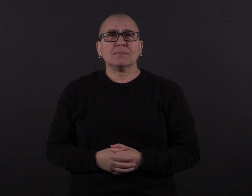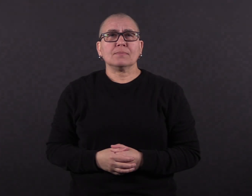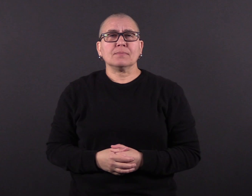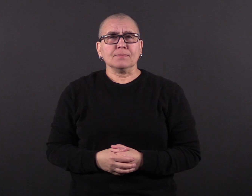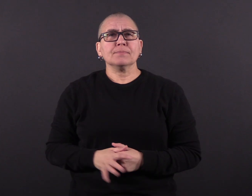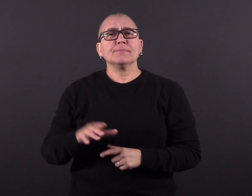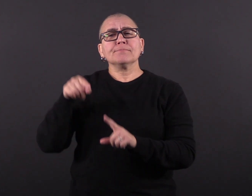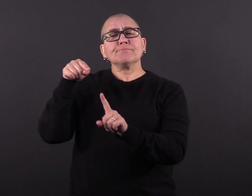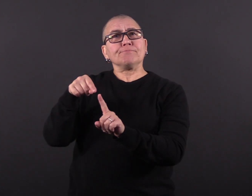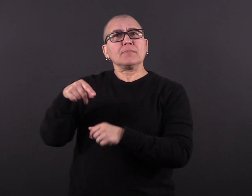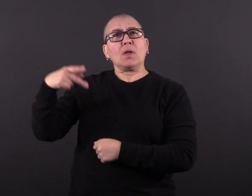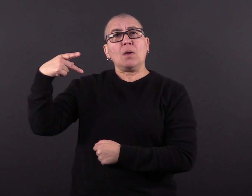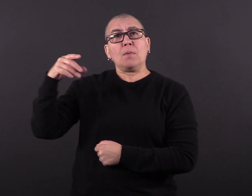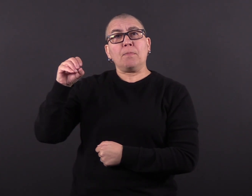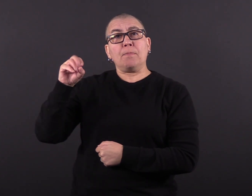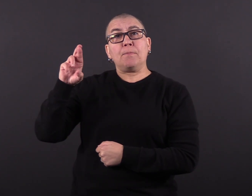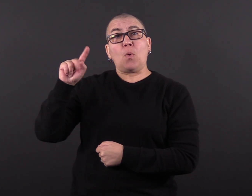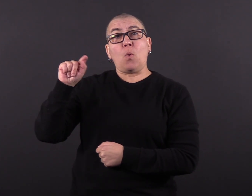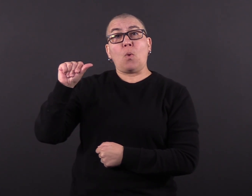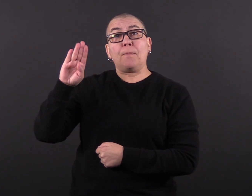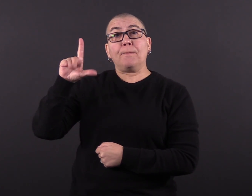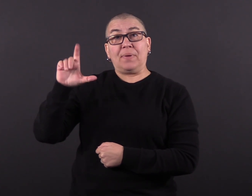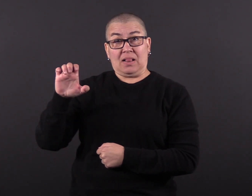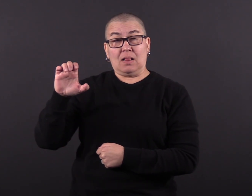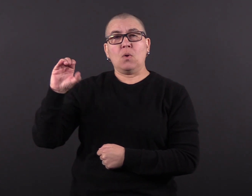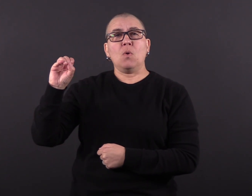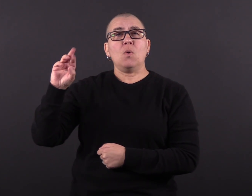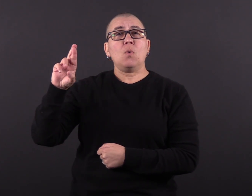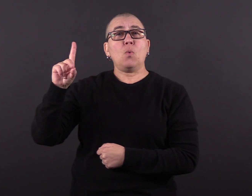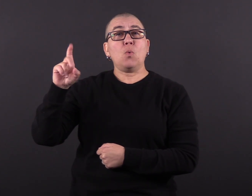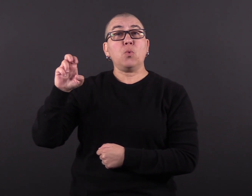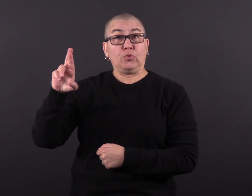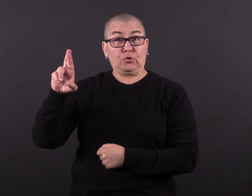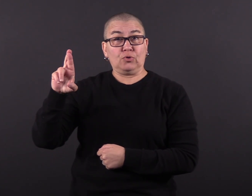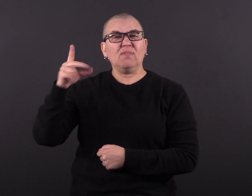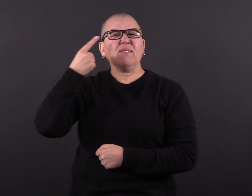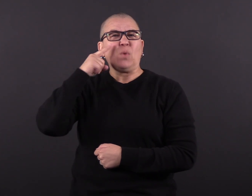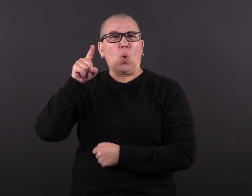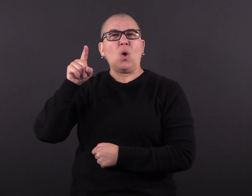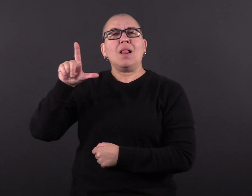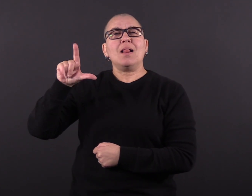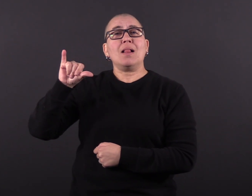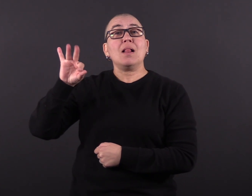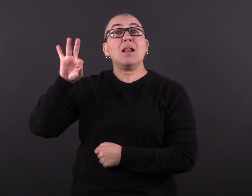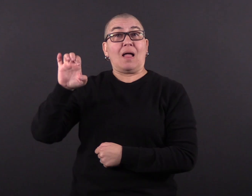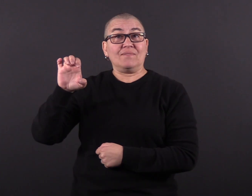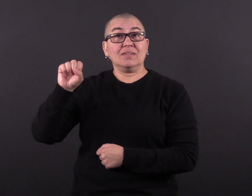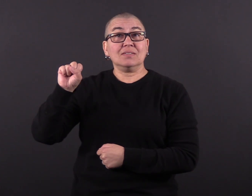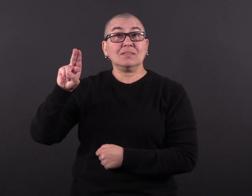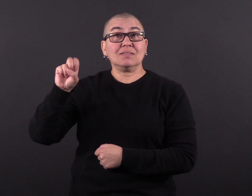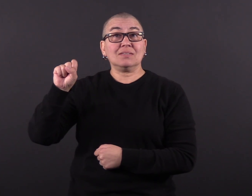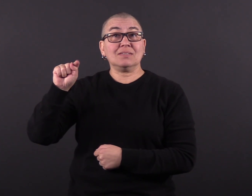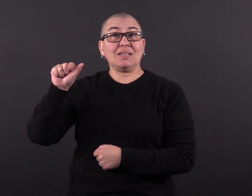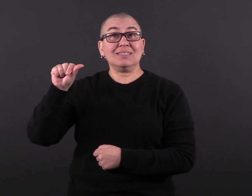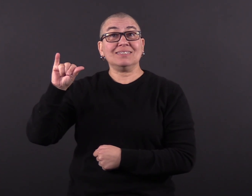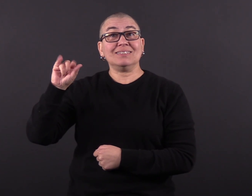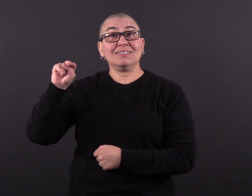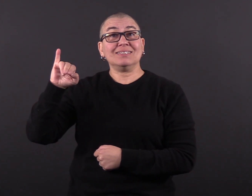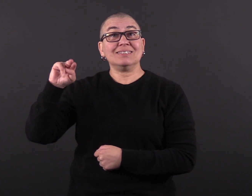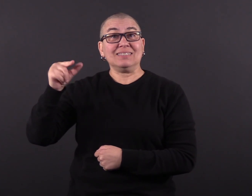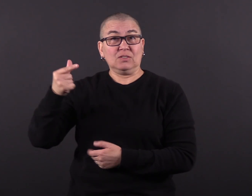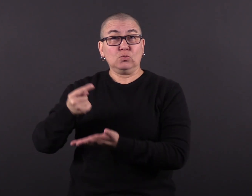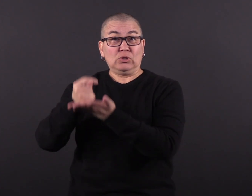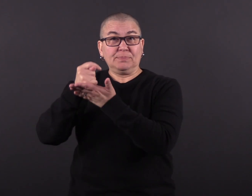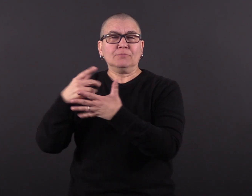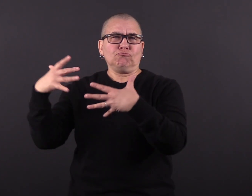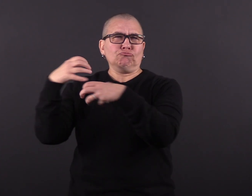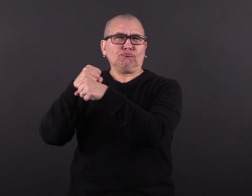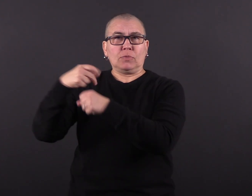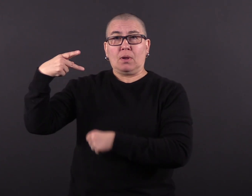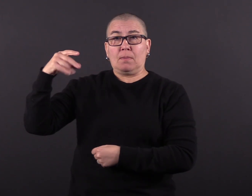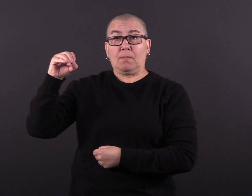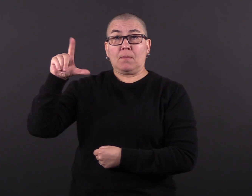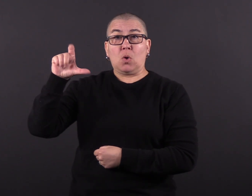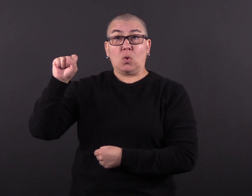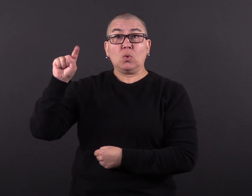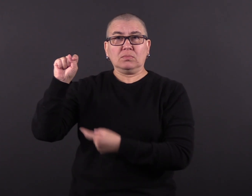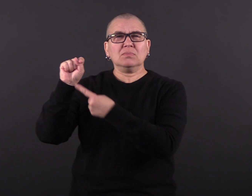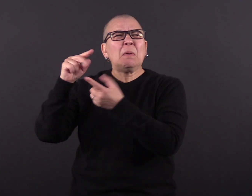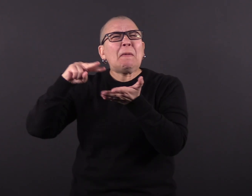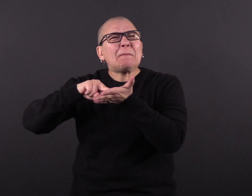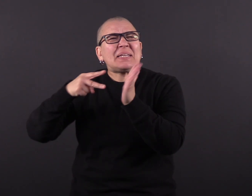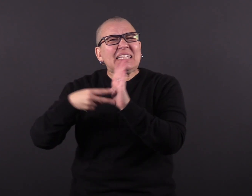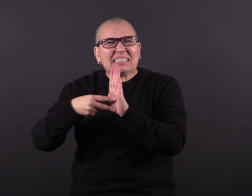What is a Portable Order for Life-Sustaining Treatment (POLST)?